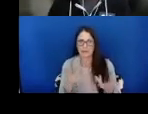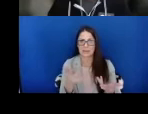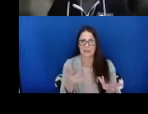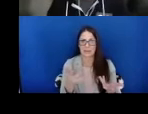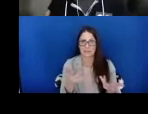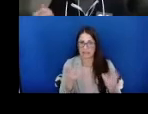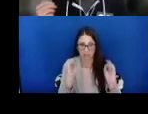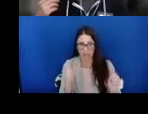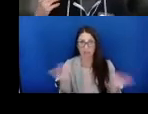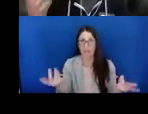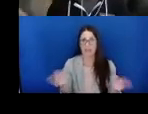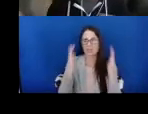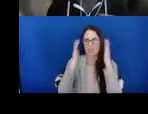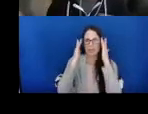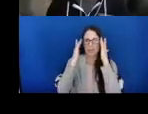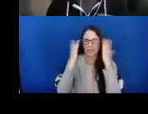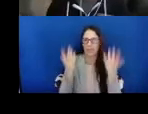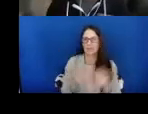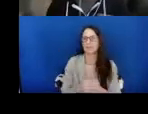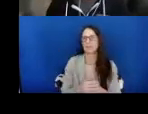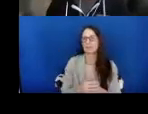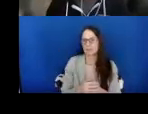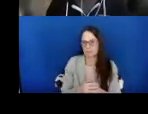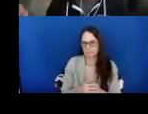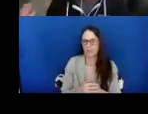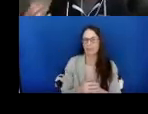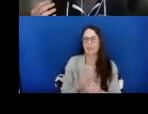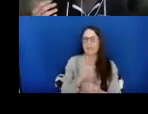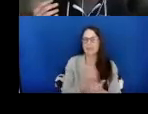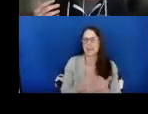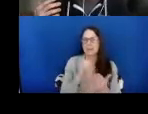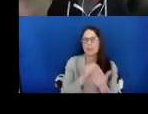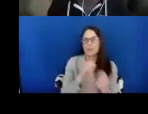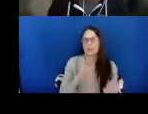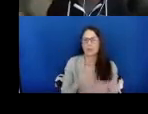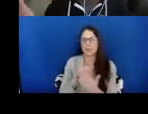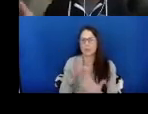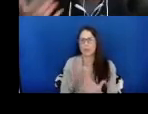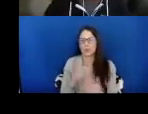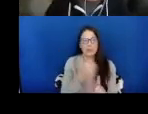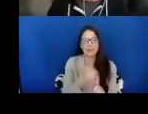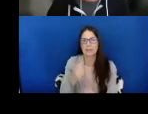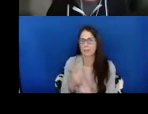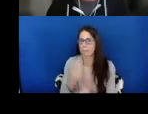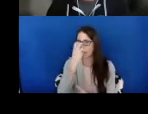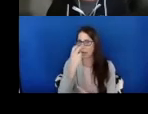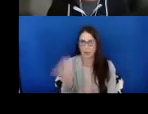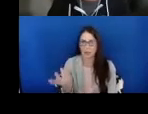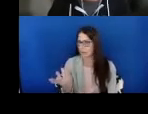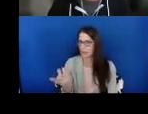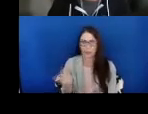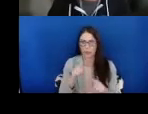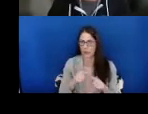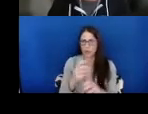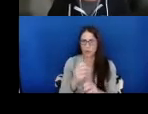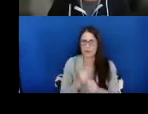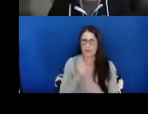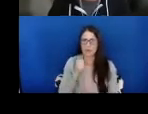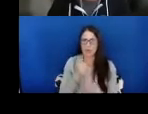16:23:48 And you had students who were blind that couldn't receive up to date Braille materials.